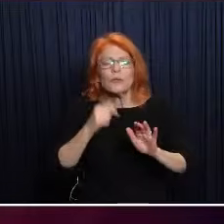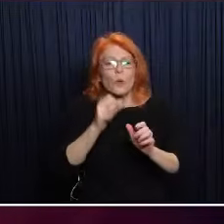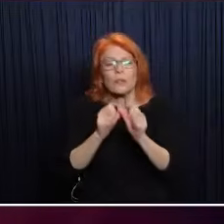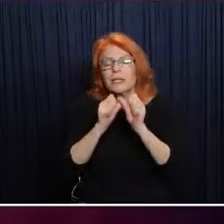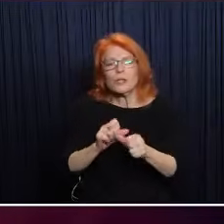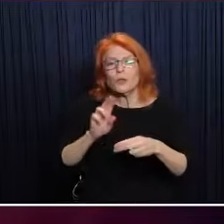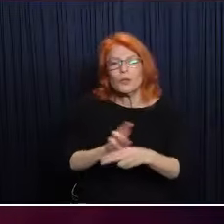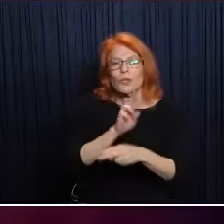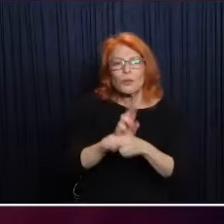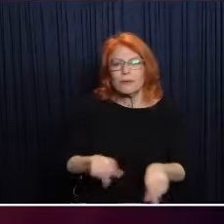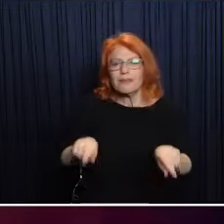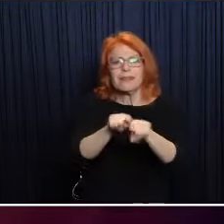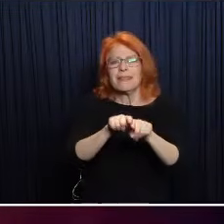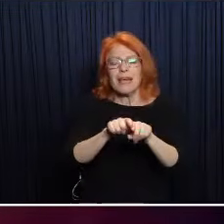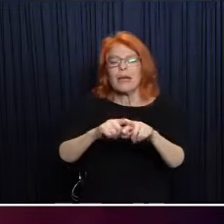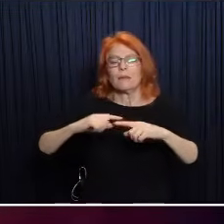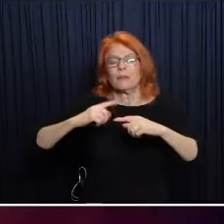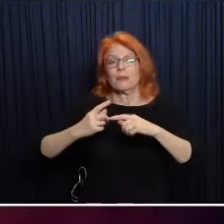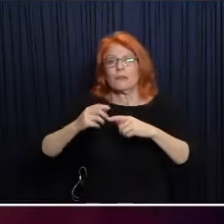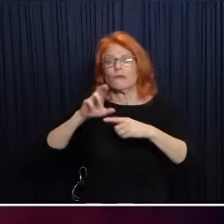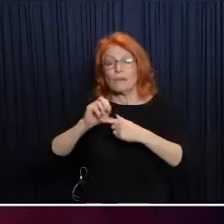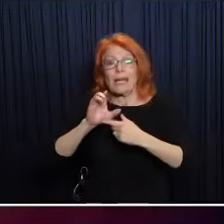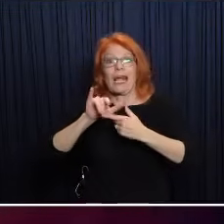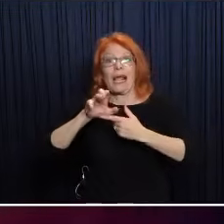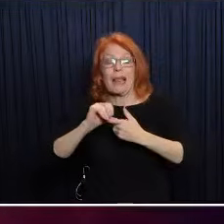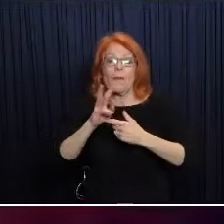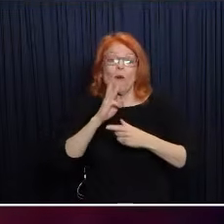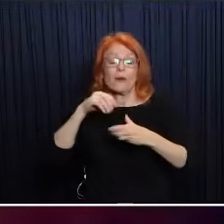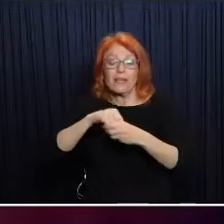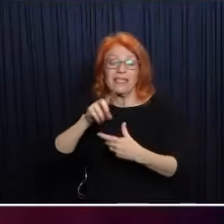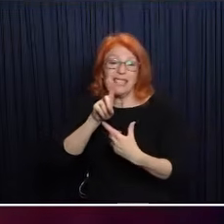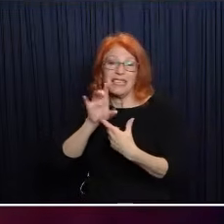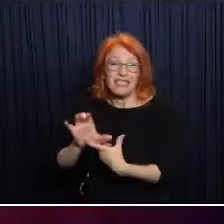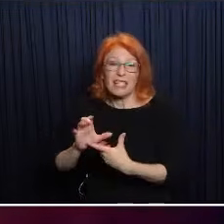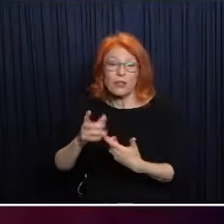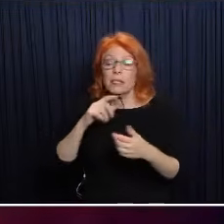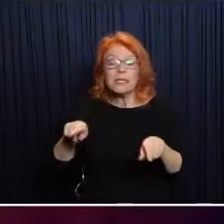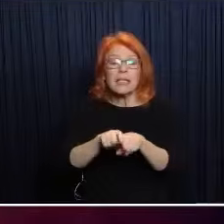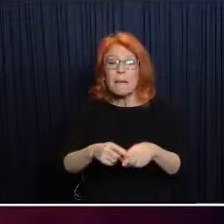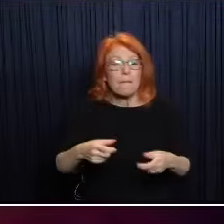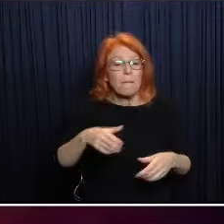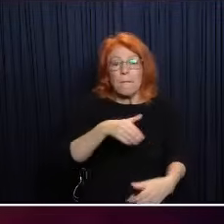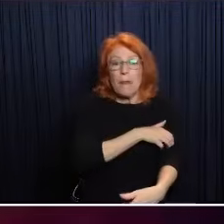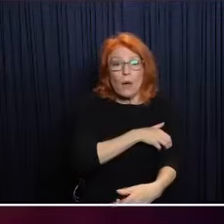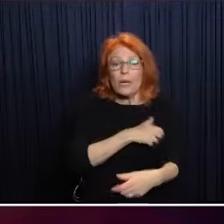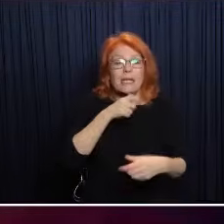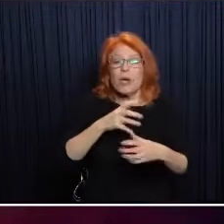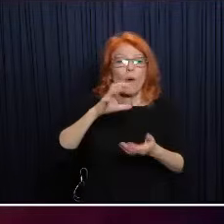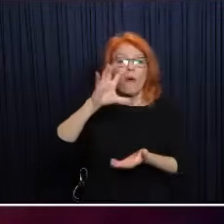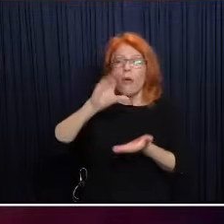BOTH, BUT I THINK IT IS A MISREPRESENTATION WE DON'T